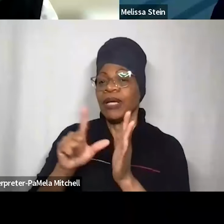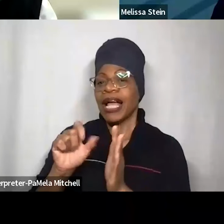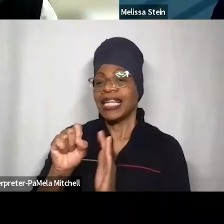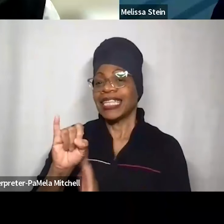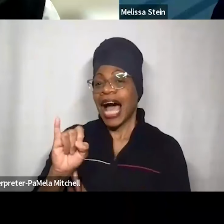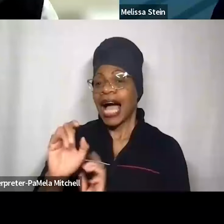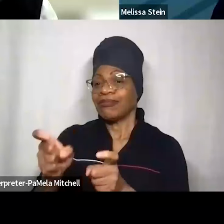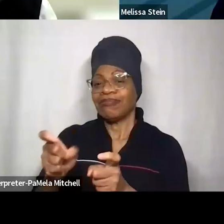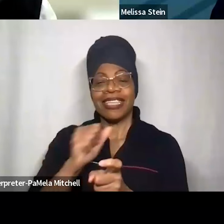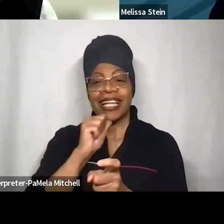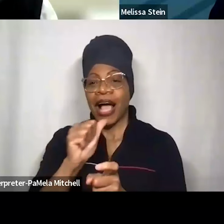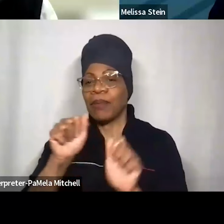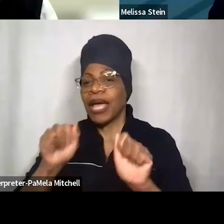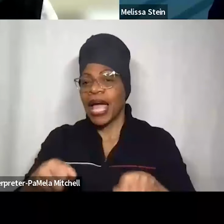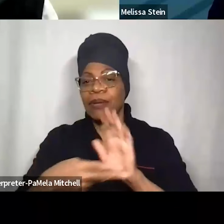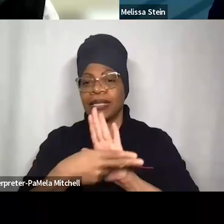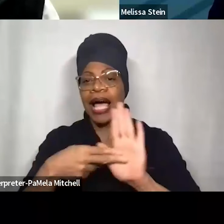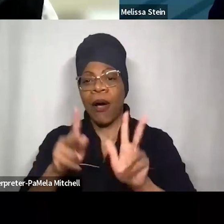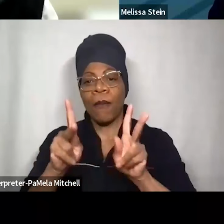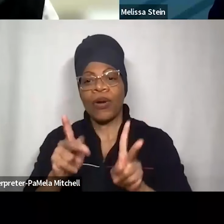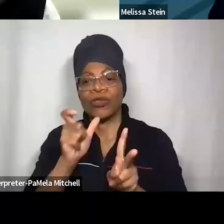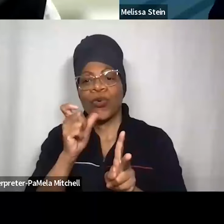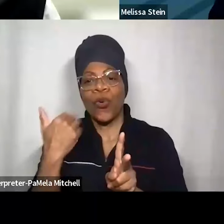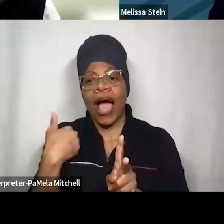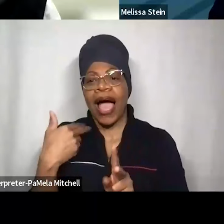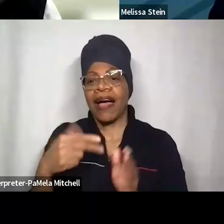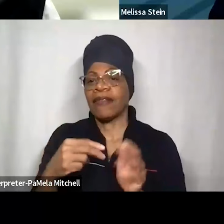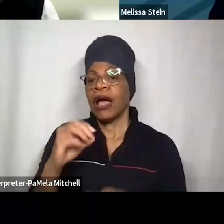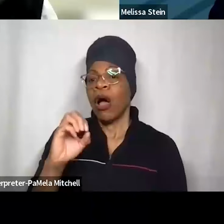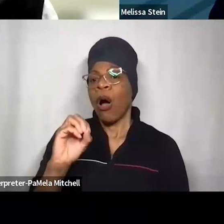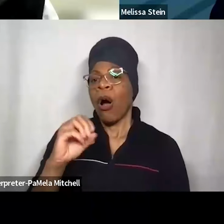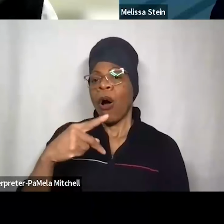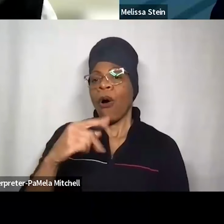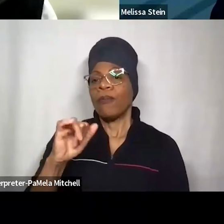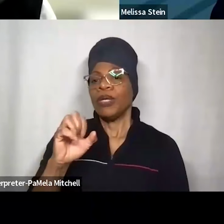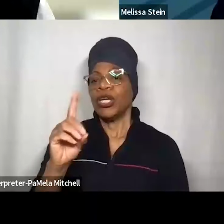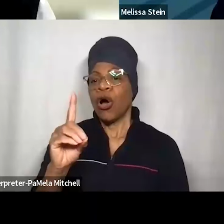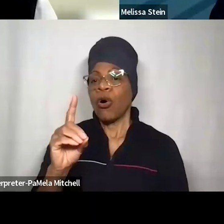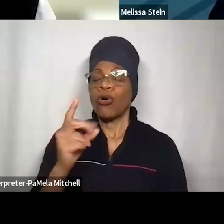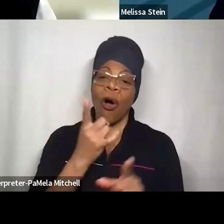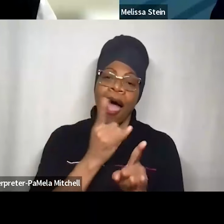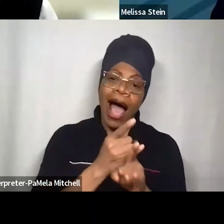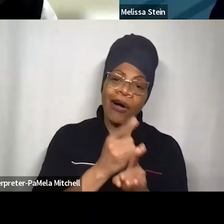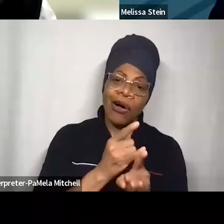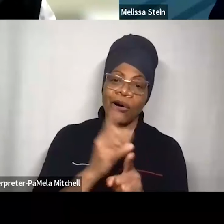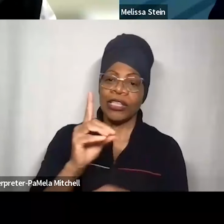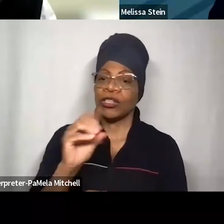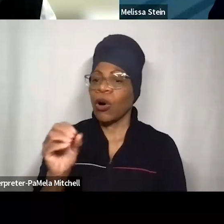that the person has a opioid use disorder, right? Or an alcohol use disorder or any other substance use disorder.